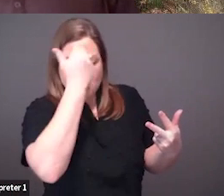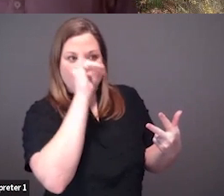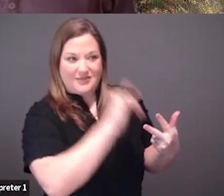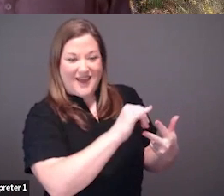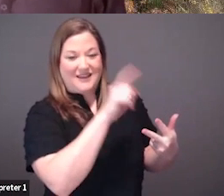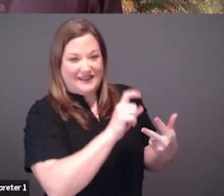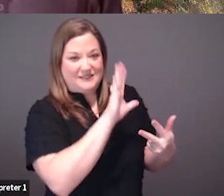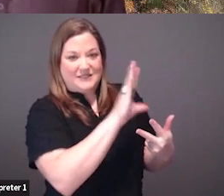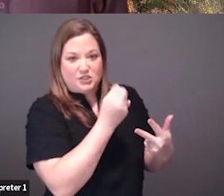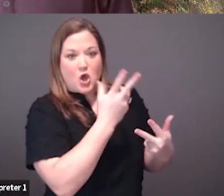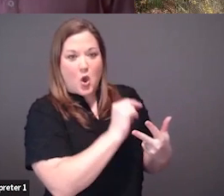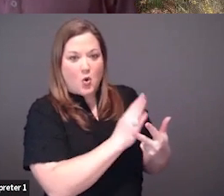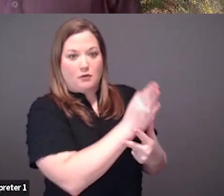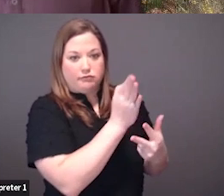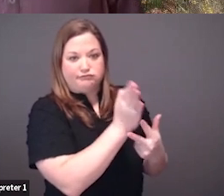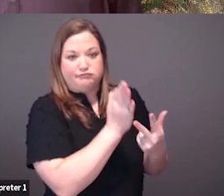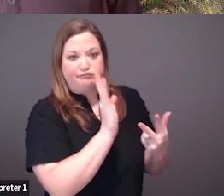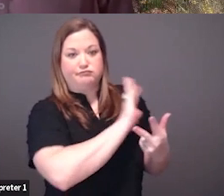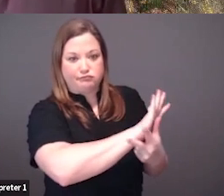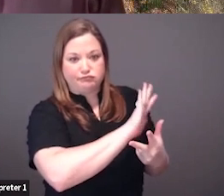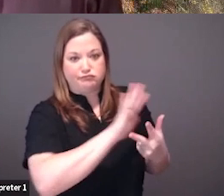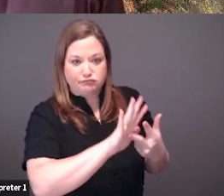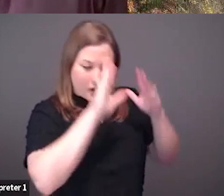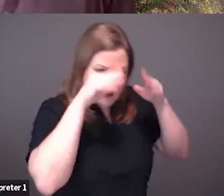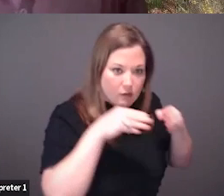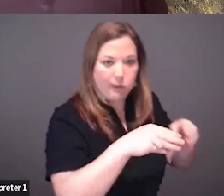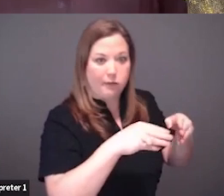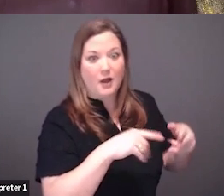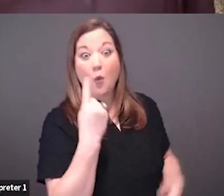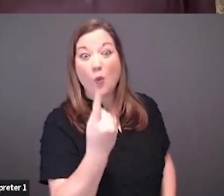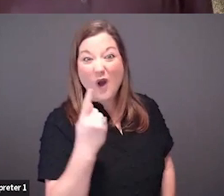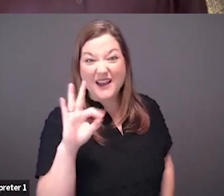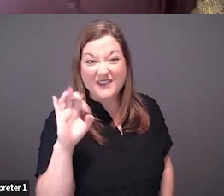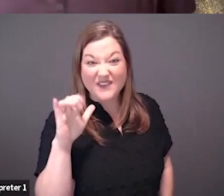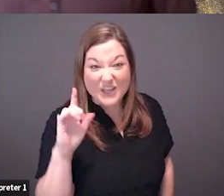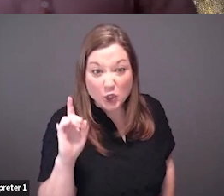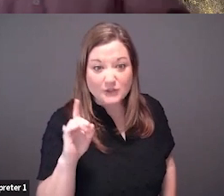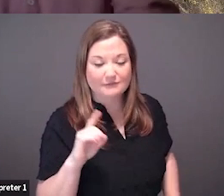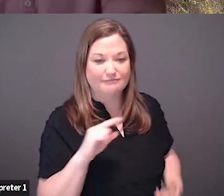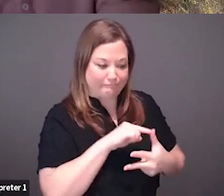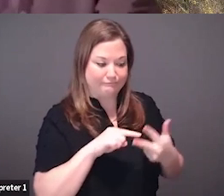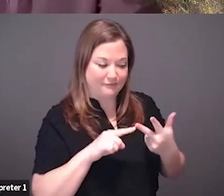this needs its own proposal and focused work, this one field. Those are the three fields, date, time, the select image,